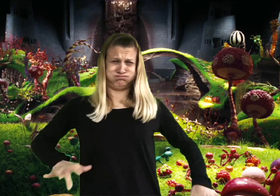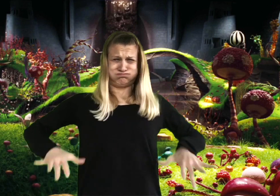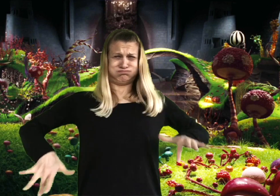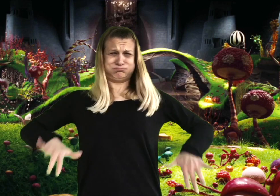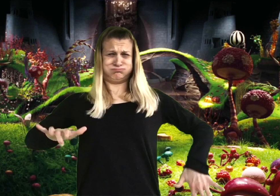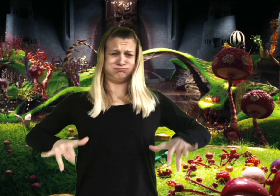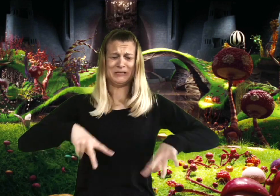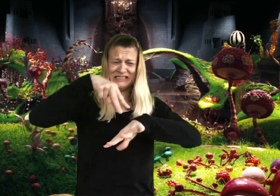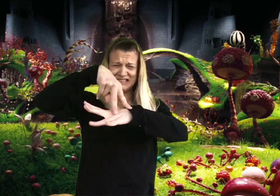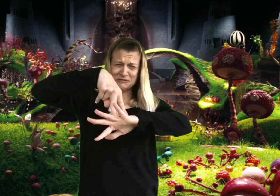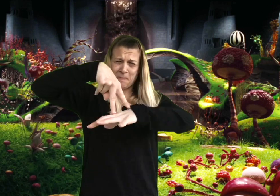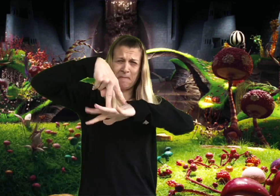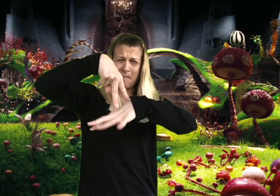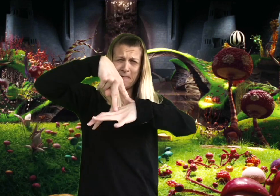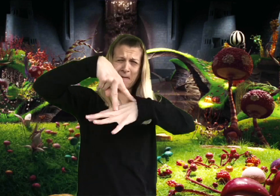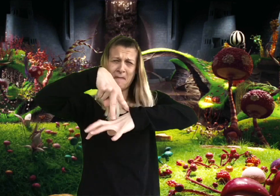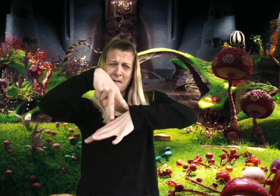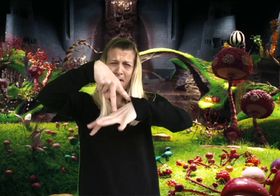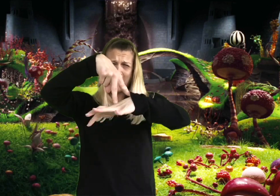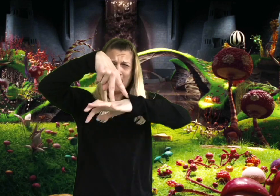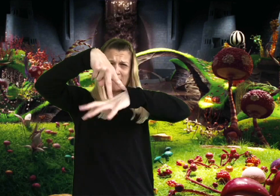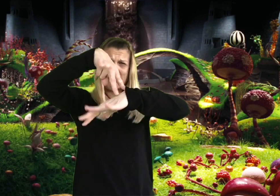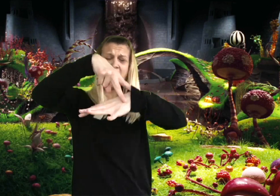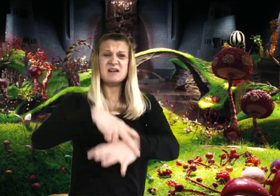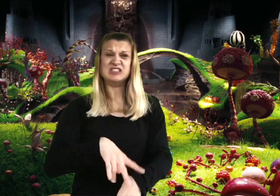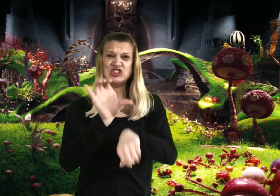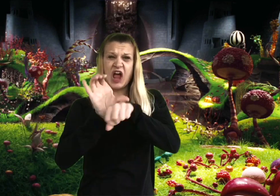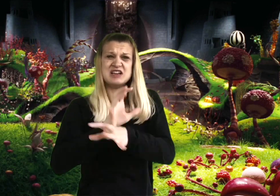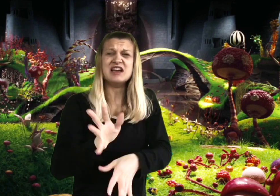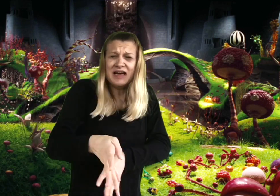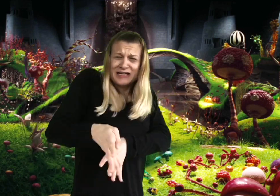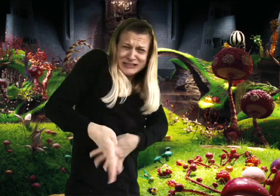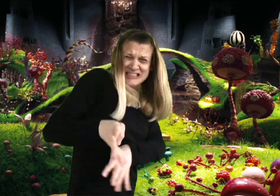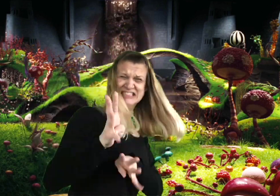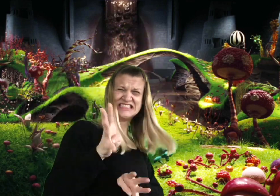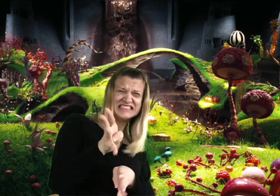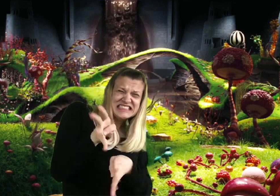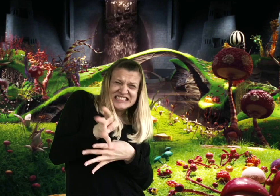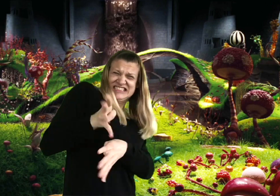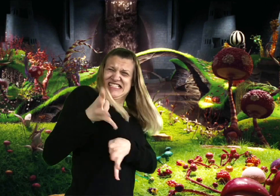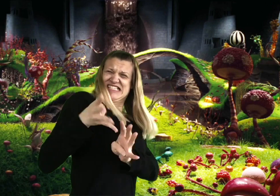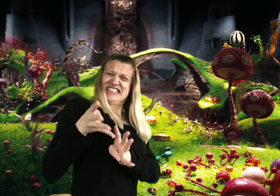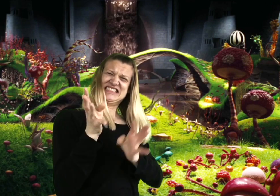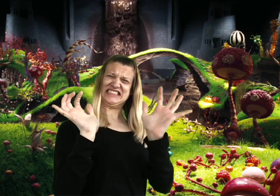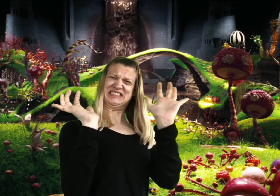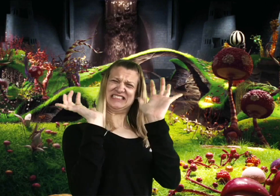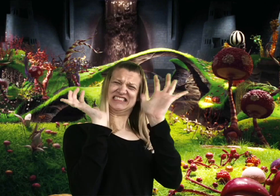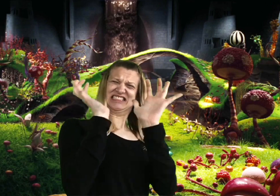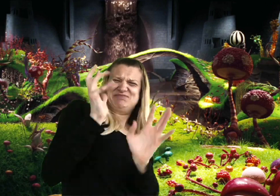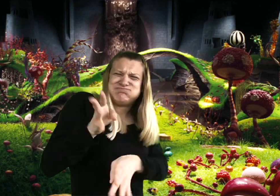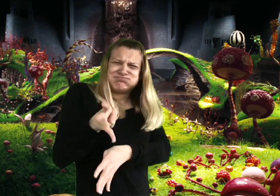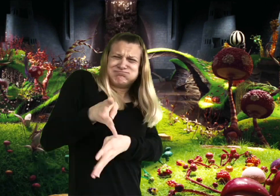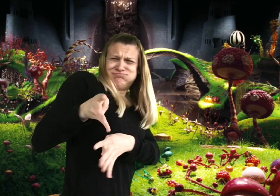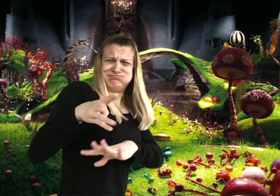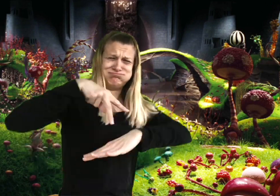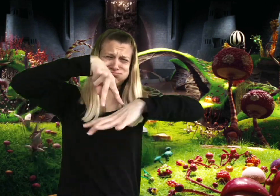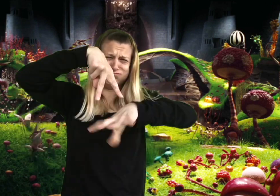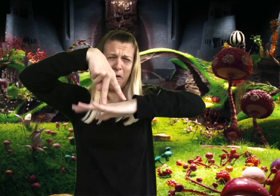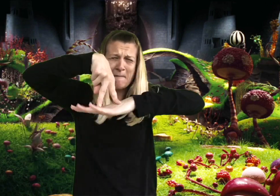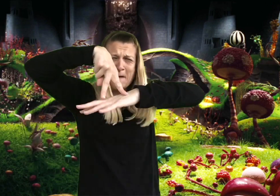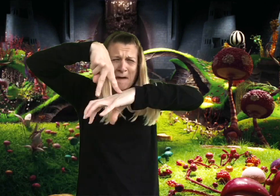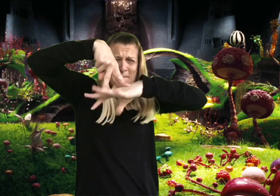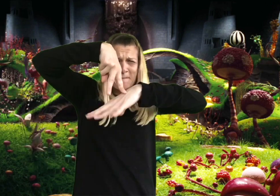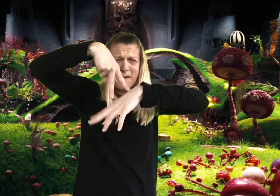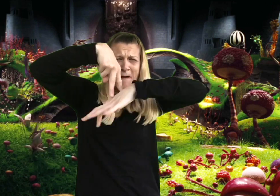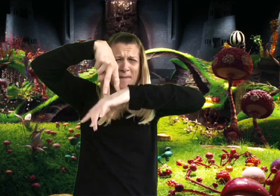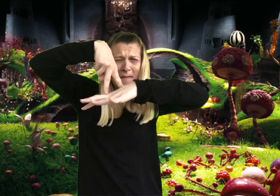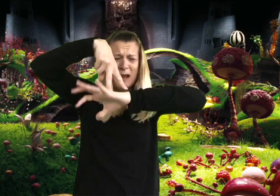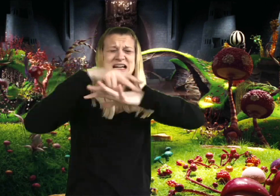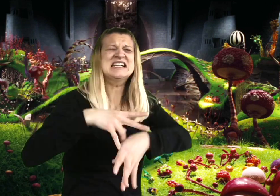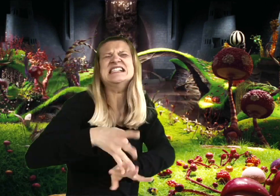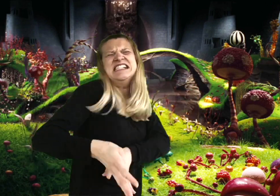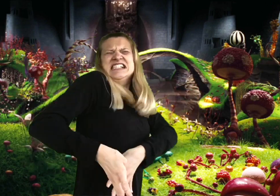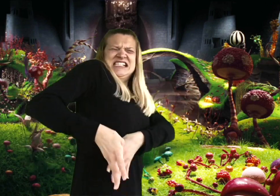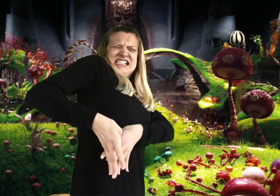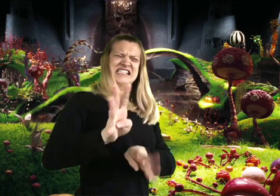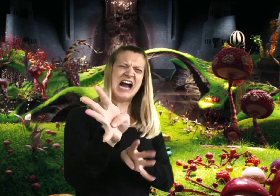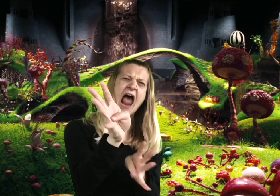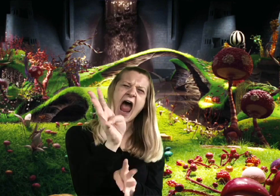The watchers could see it building up behind him in a solid mass, pushing against the blockage.